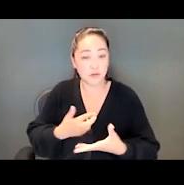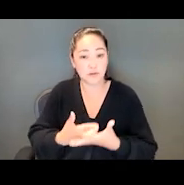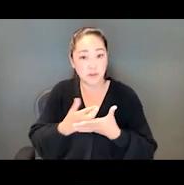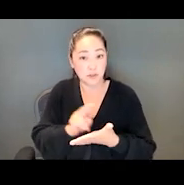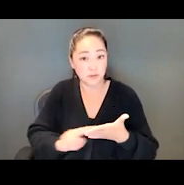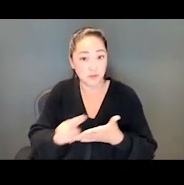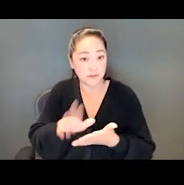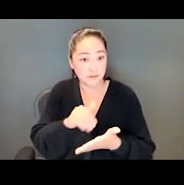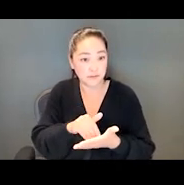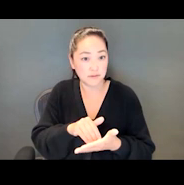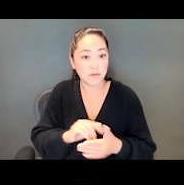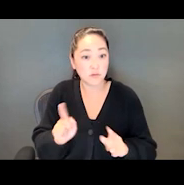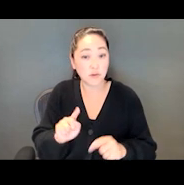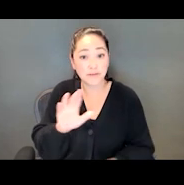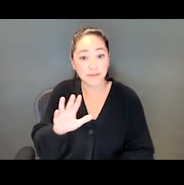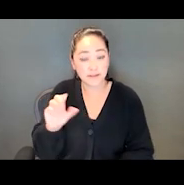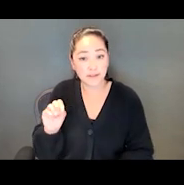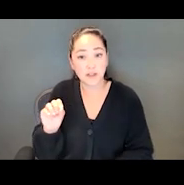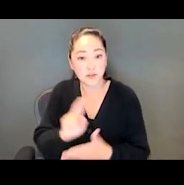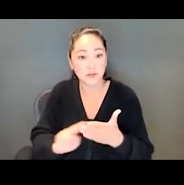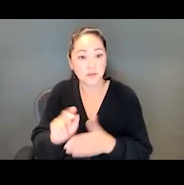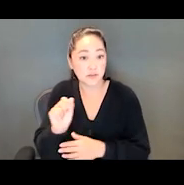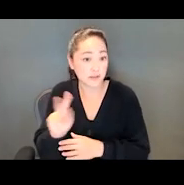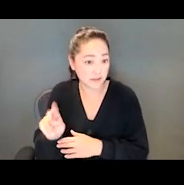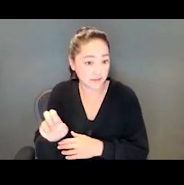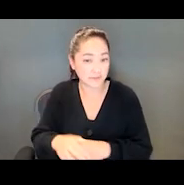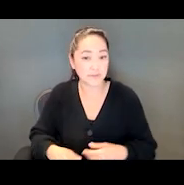Center located at 5 5 0 University Avenue.